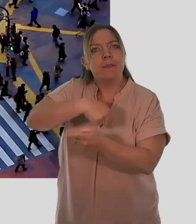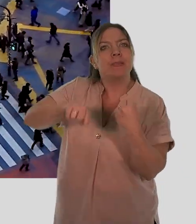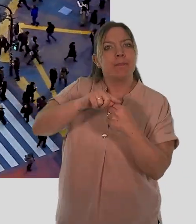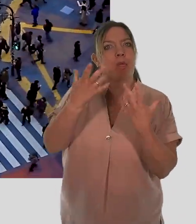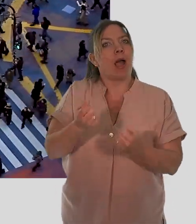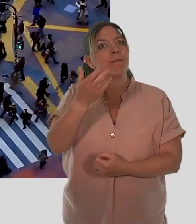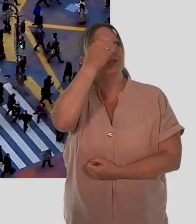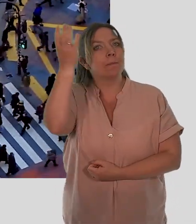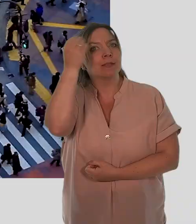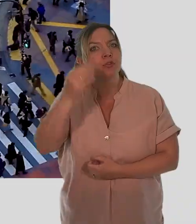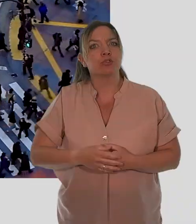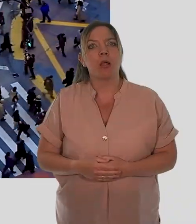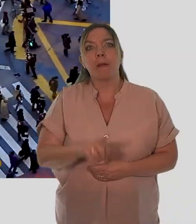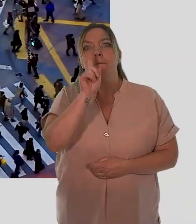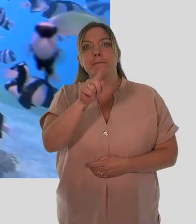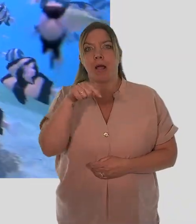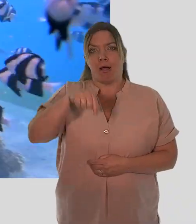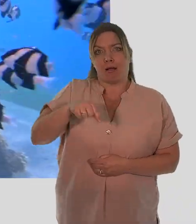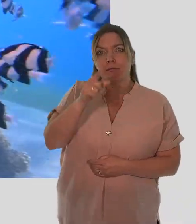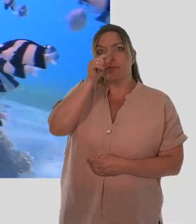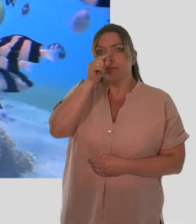and that may serve to alleviate some economic burden.